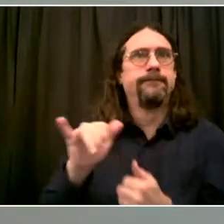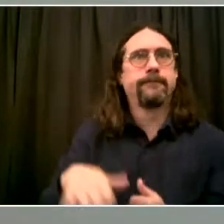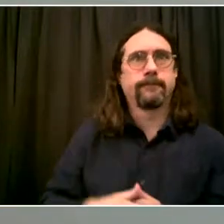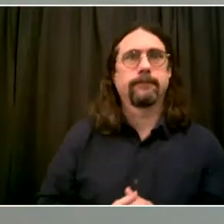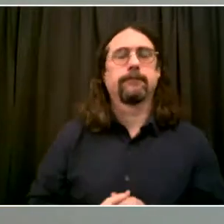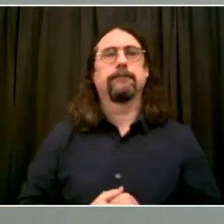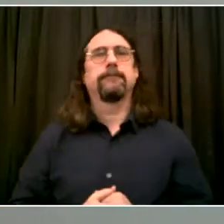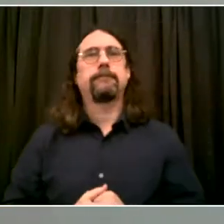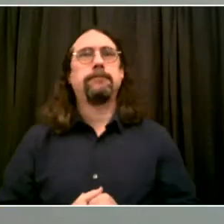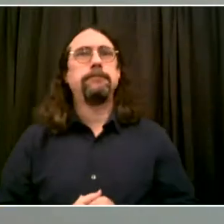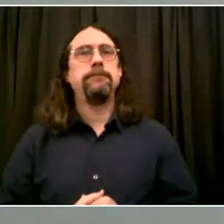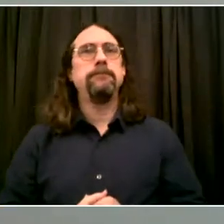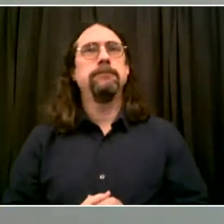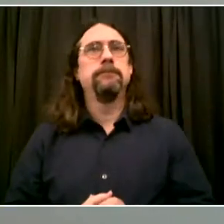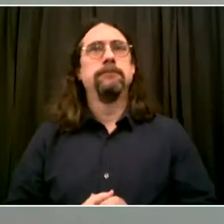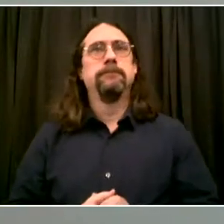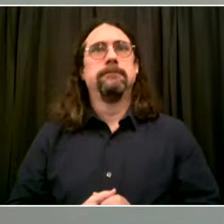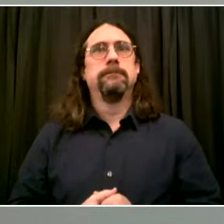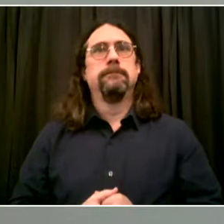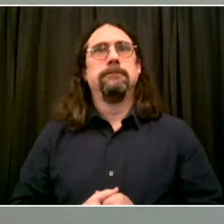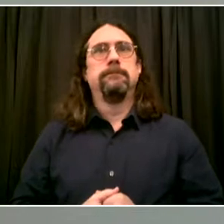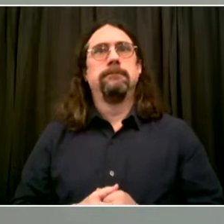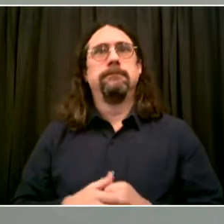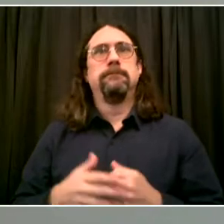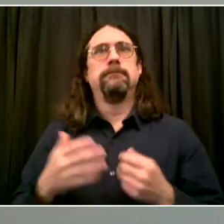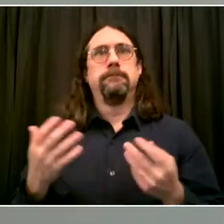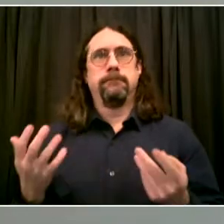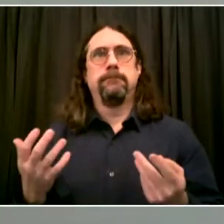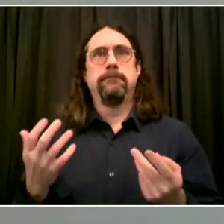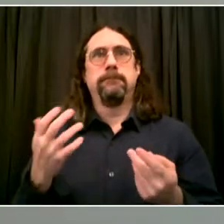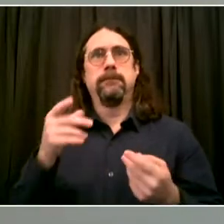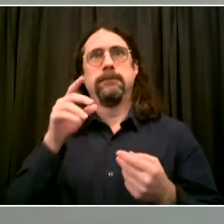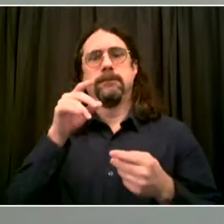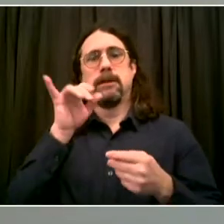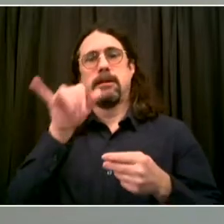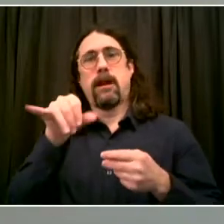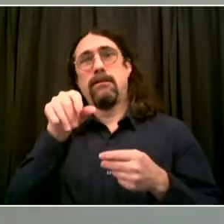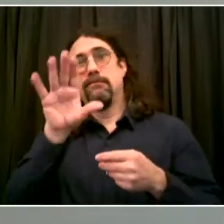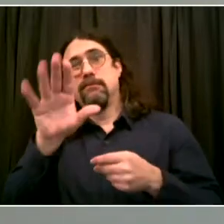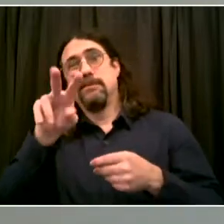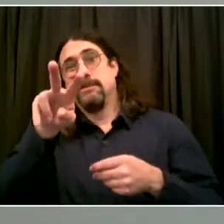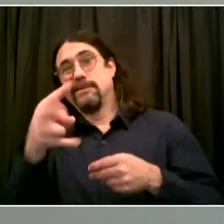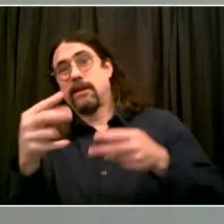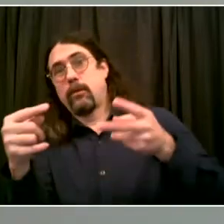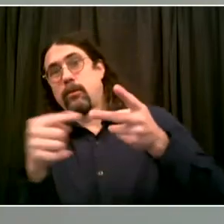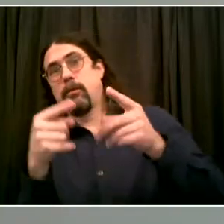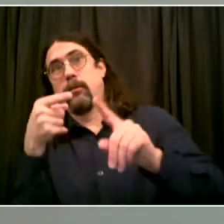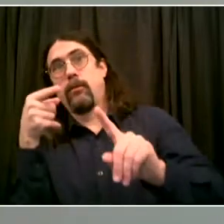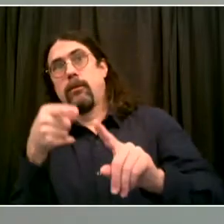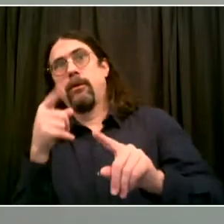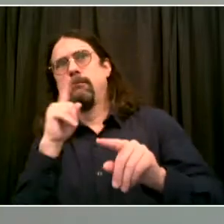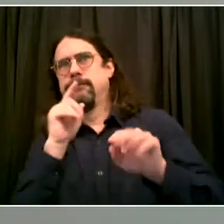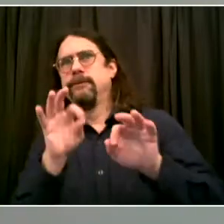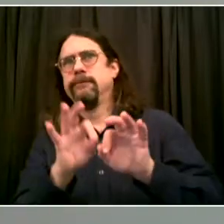YORKERS THINK ABOUT IT IN TERMS OF DAILY LIFE, DR. VARMA? LET'S START WITH THE